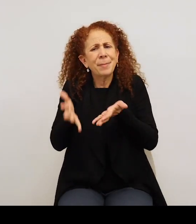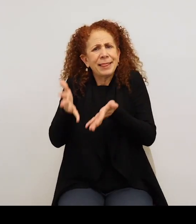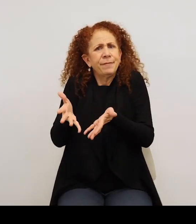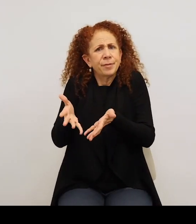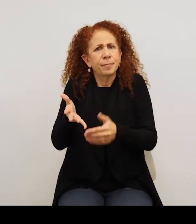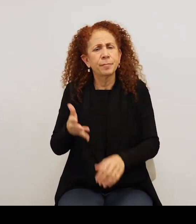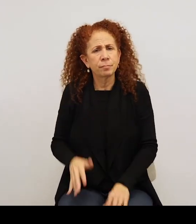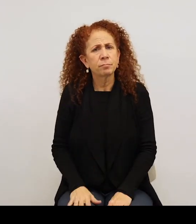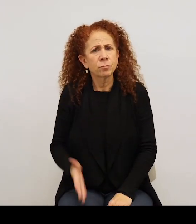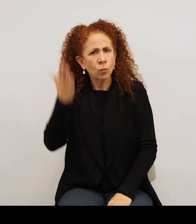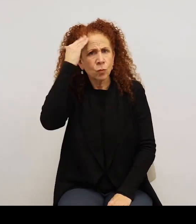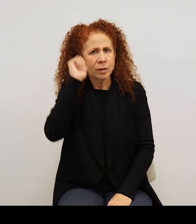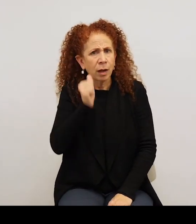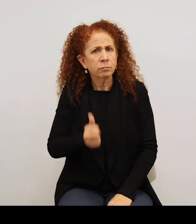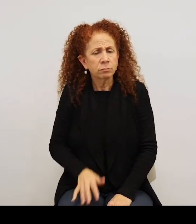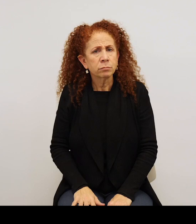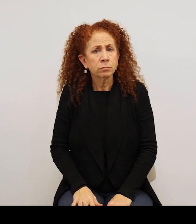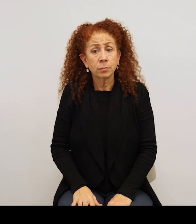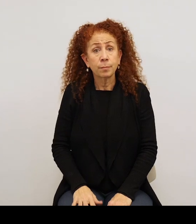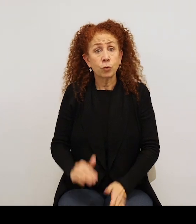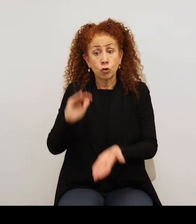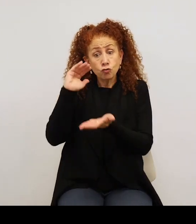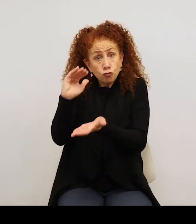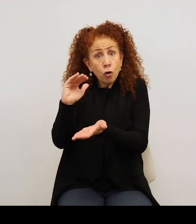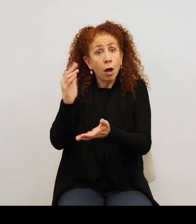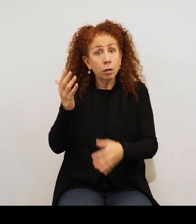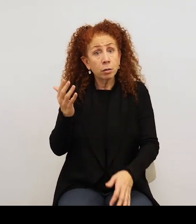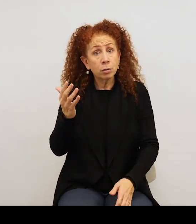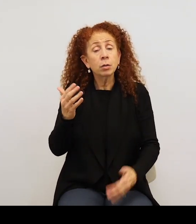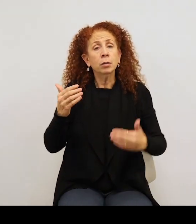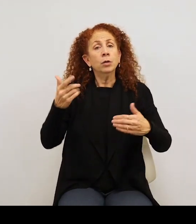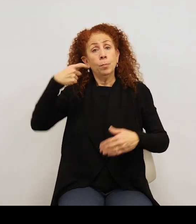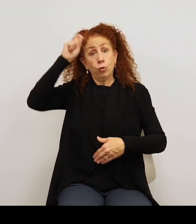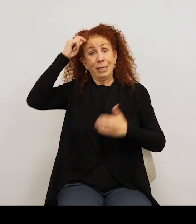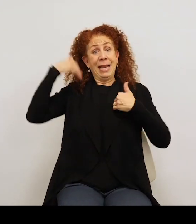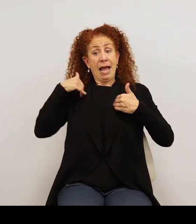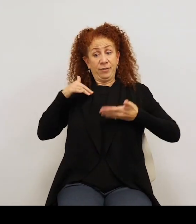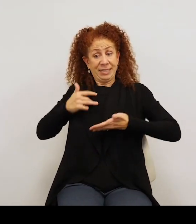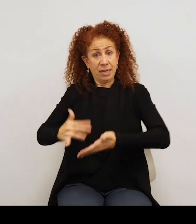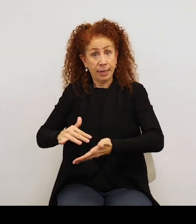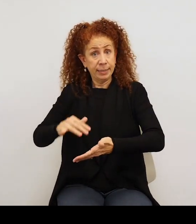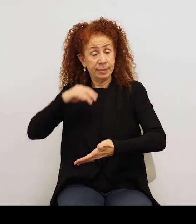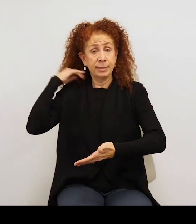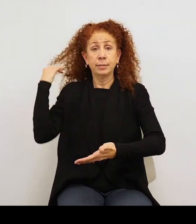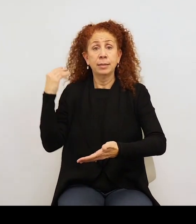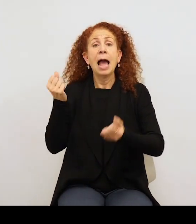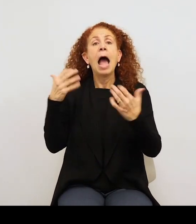in the middle of the street, of course. Because they have actually done studies in Berlin where they've looked at trees, how many animals live there.